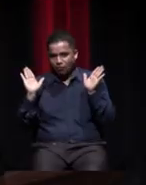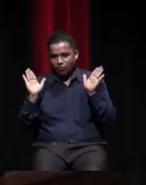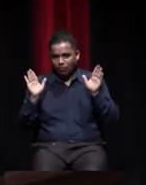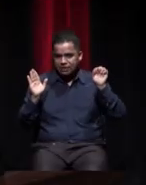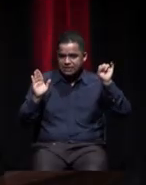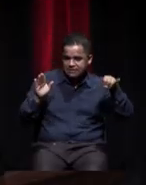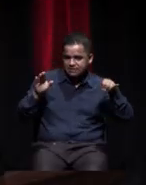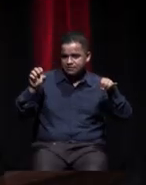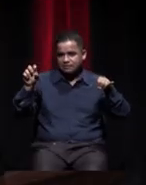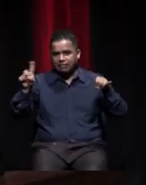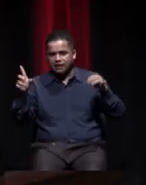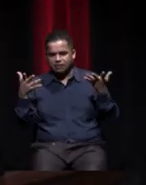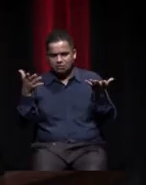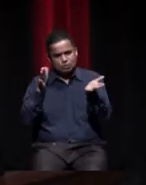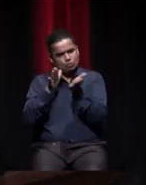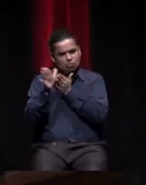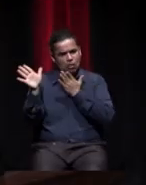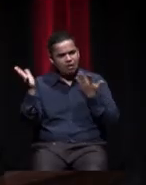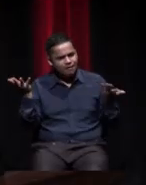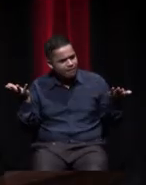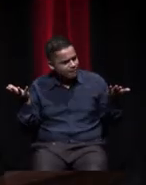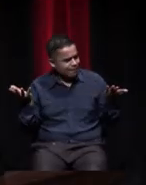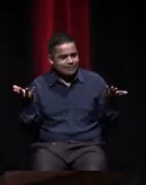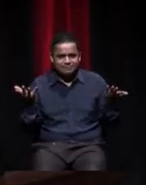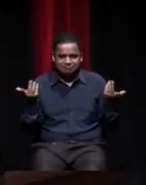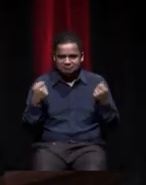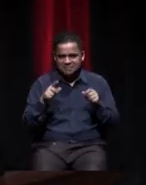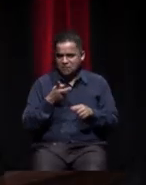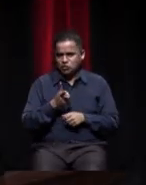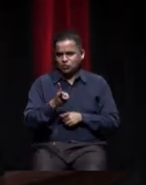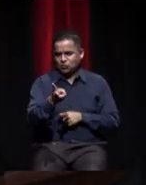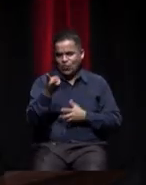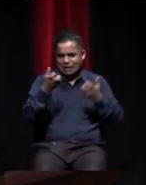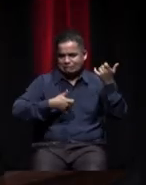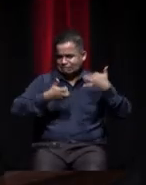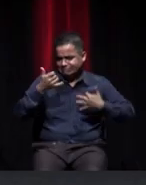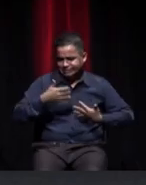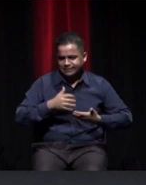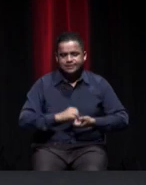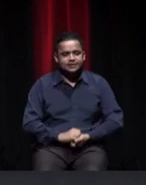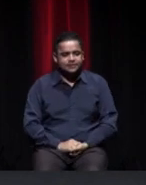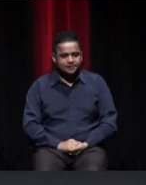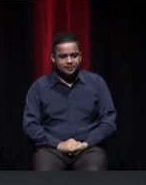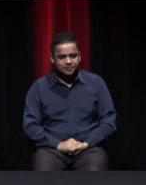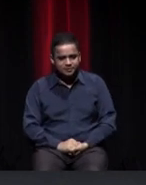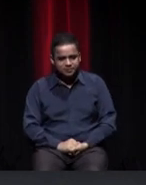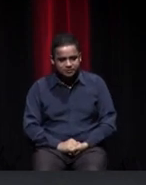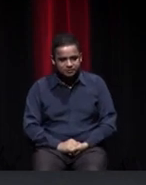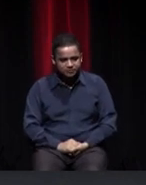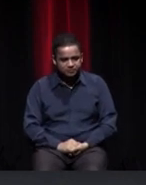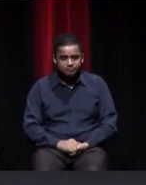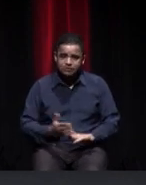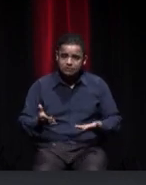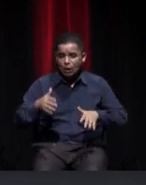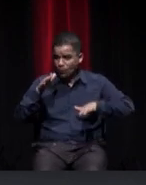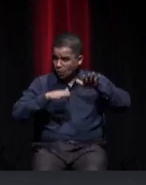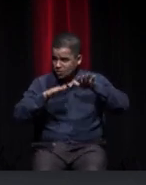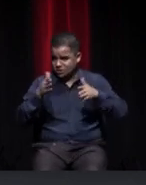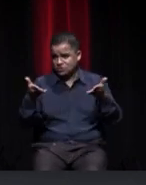We could go home, there'd be no need to keep talking. The hypothesis I'll test, a bit due to